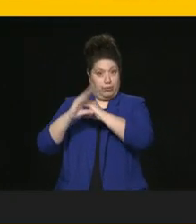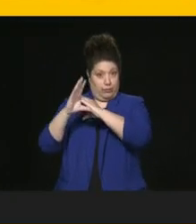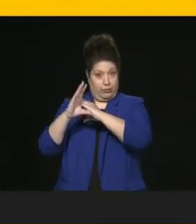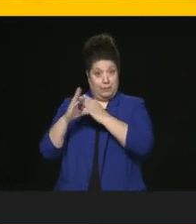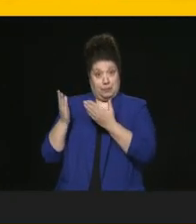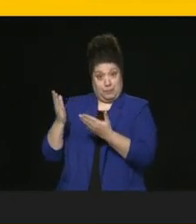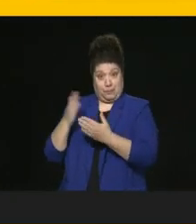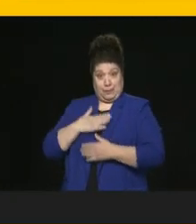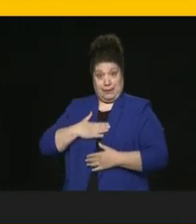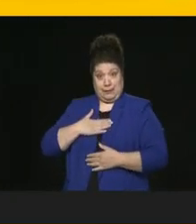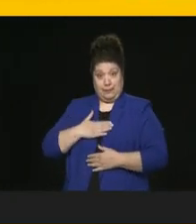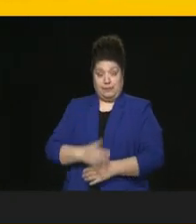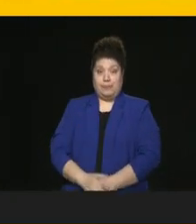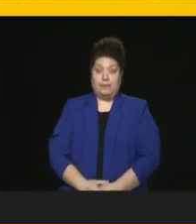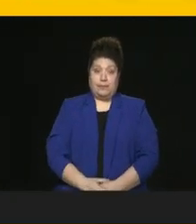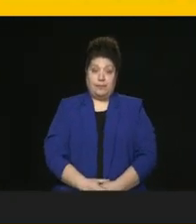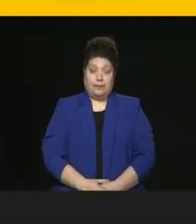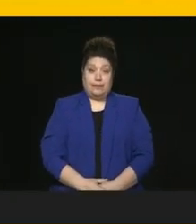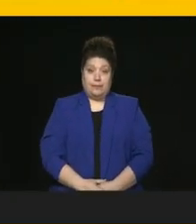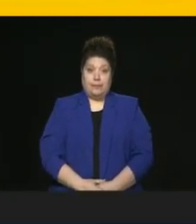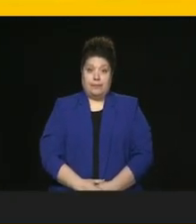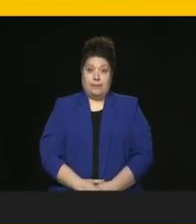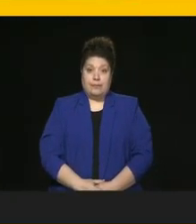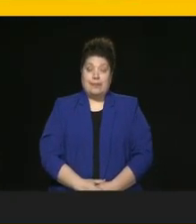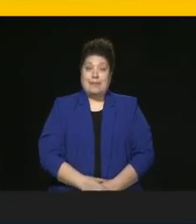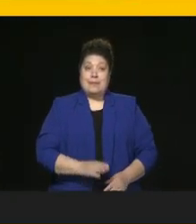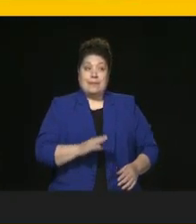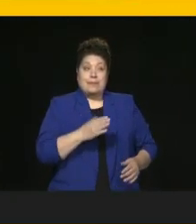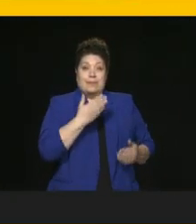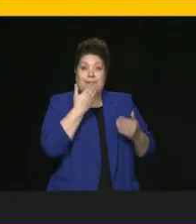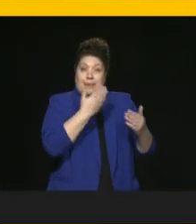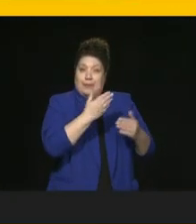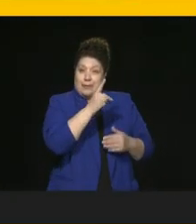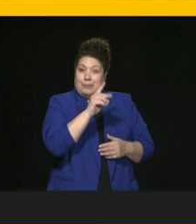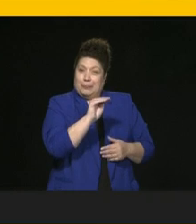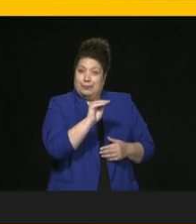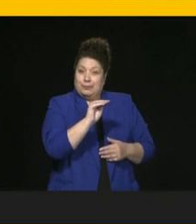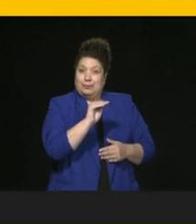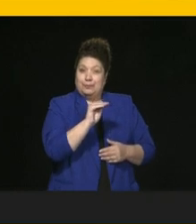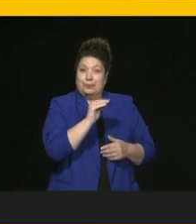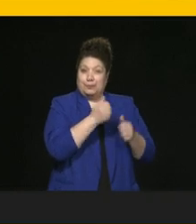DEVELOPMENT CARLA QUALTROUGH, JOINING US OVER VIDEO LINK.